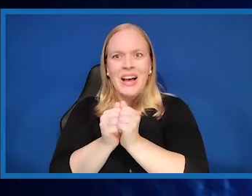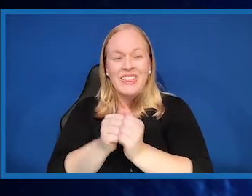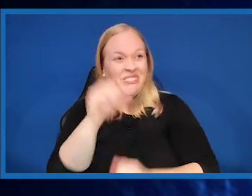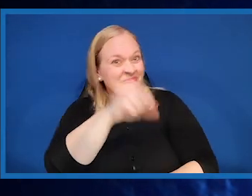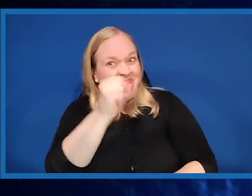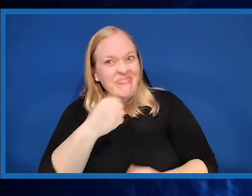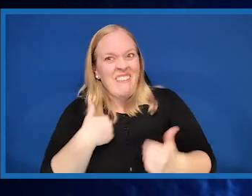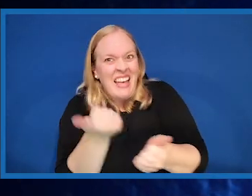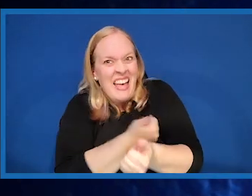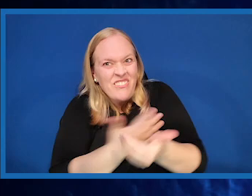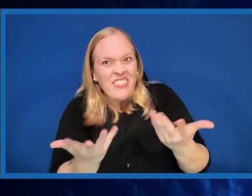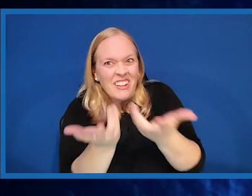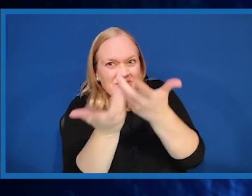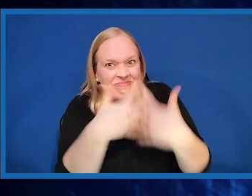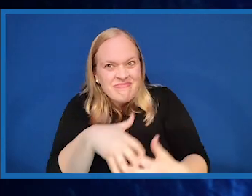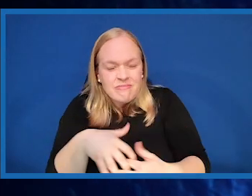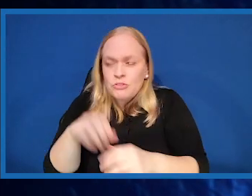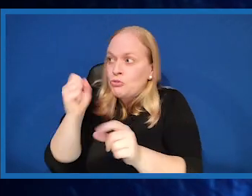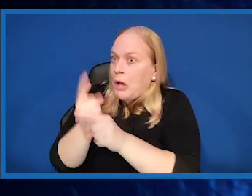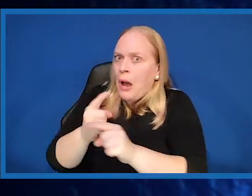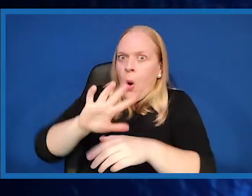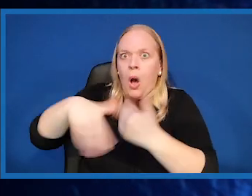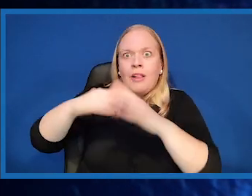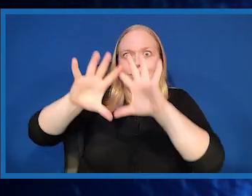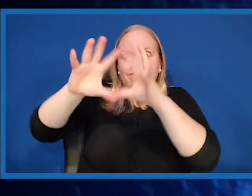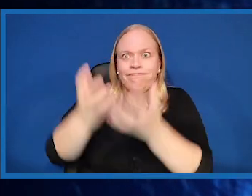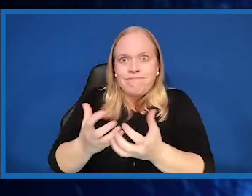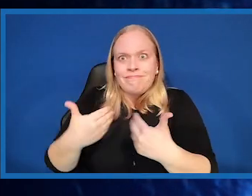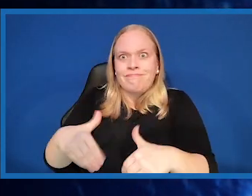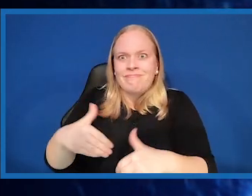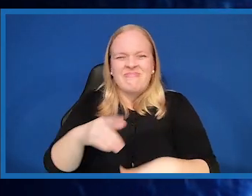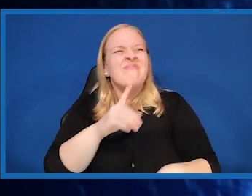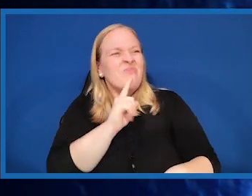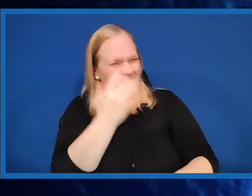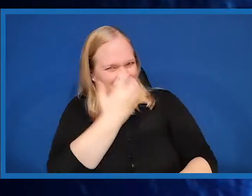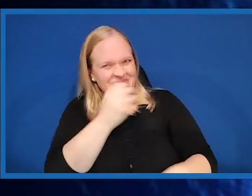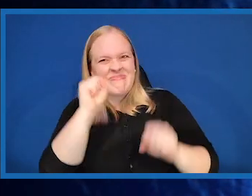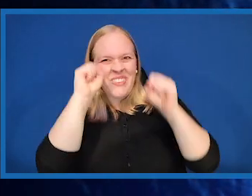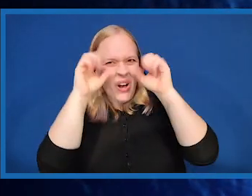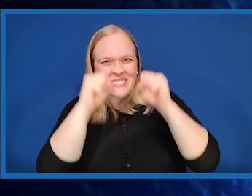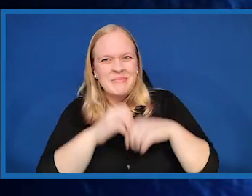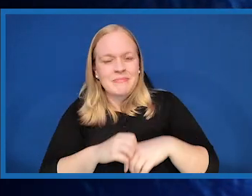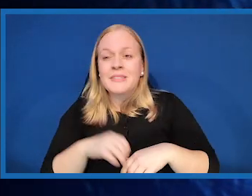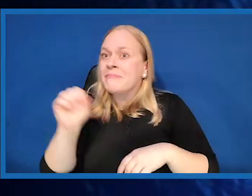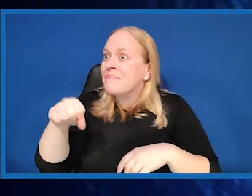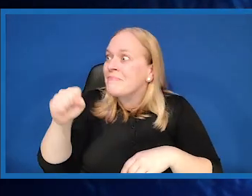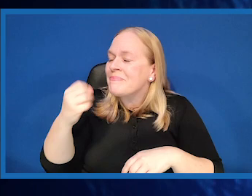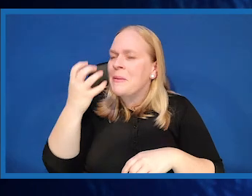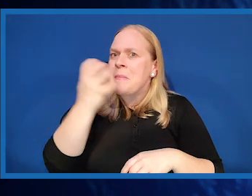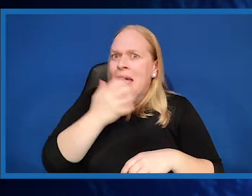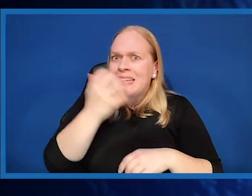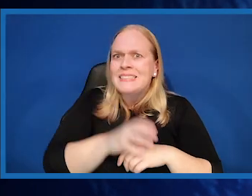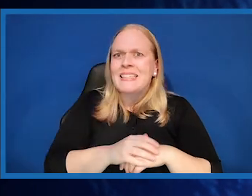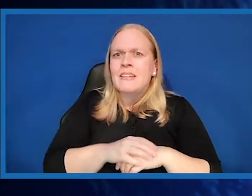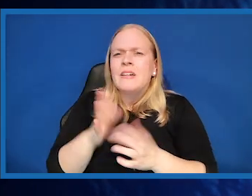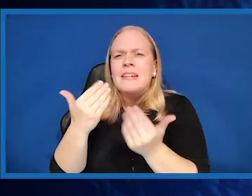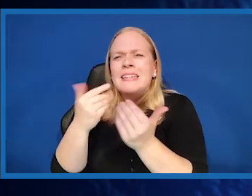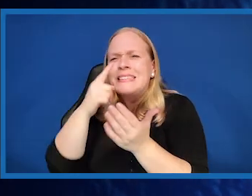COMES TOGETHER. YOU'VE GOT THE WHOLE SUITE. EXACTLY. YEAH, IT'S-IT'S PRETTY AWESOME. IT'S AMAZING. UM, YOU KNOW, I WANNA DIG INTO THAT A LITTLE BIT DEEPER.